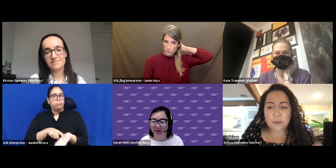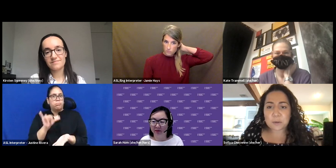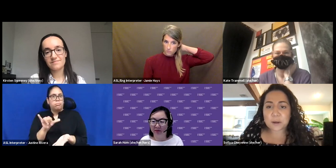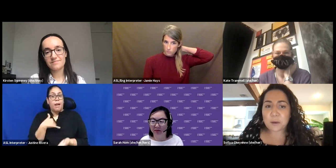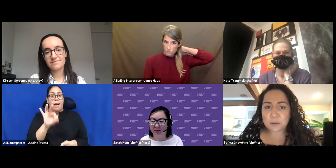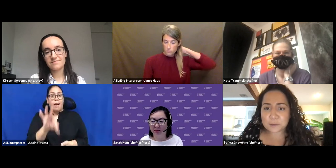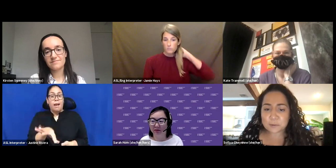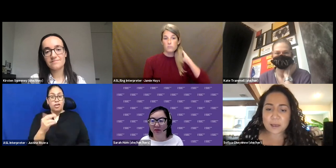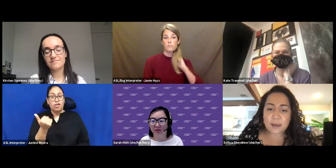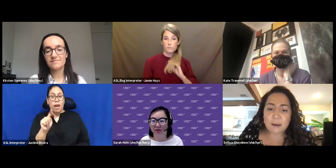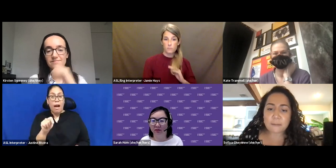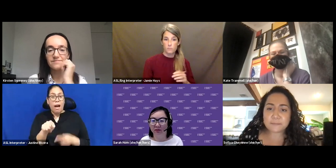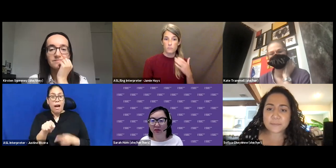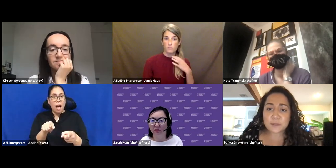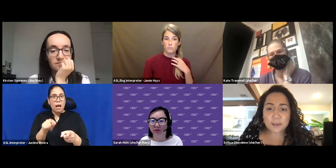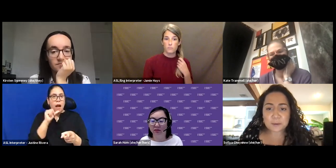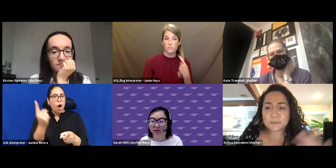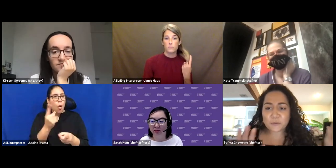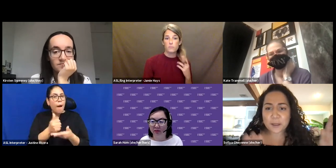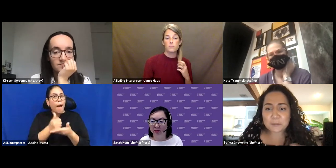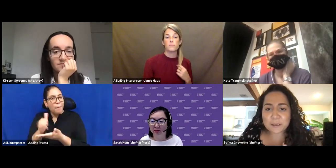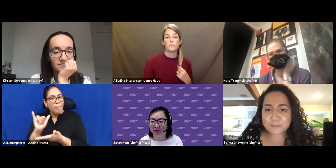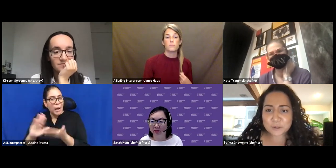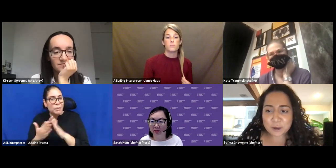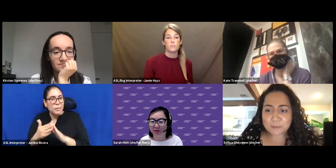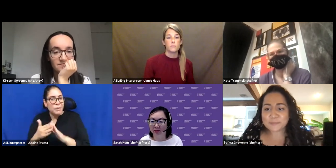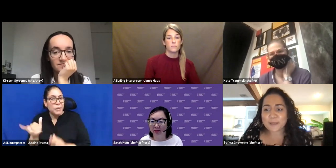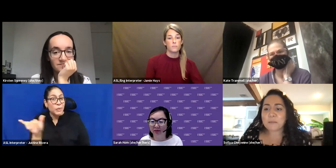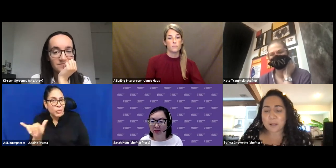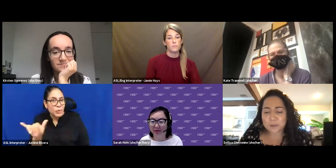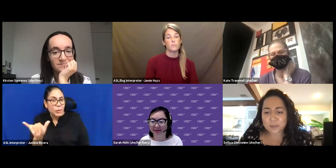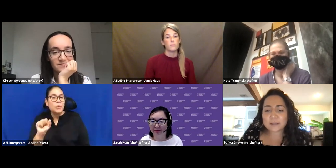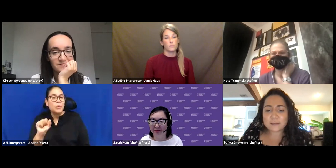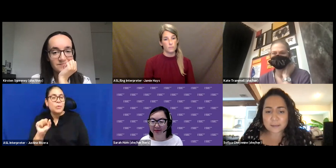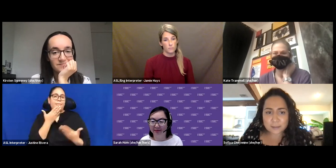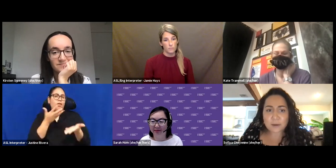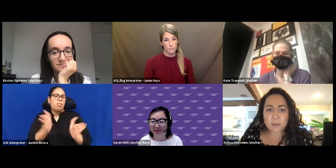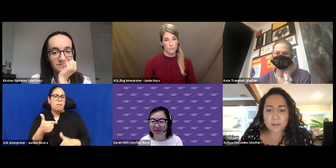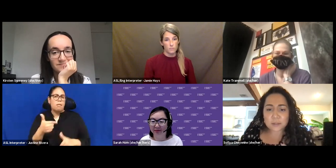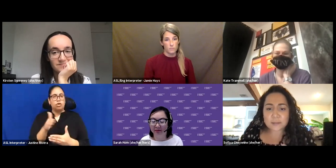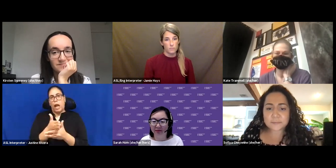community also. So thank you for letting me share. Apologies, sincere apologies.